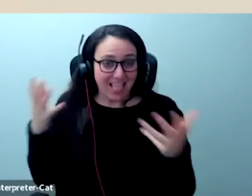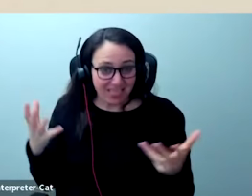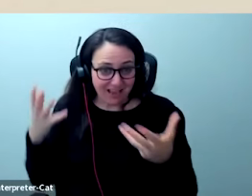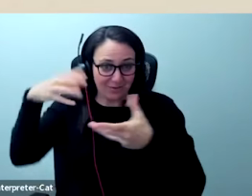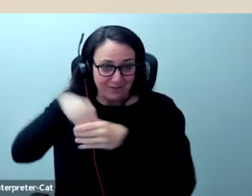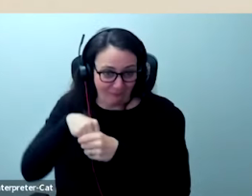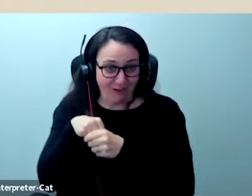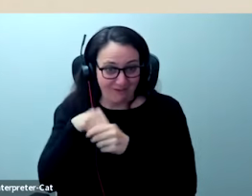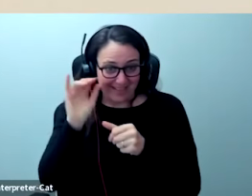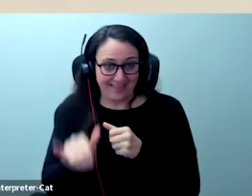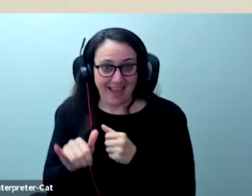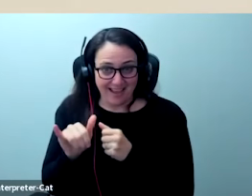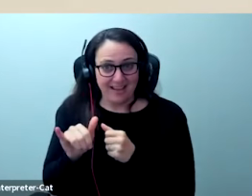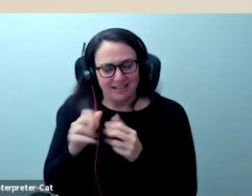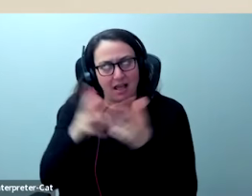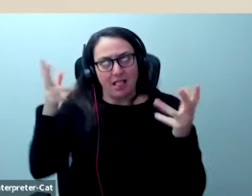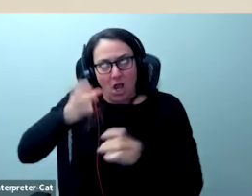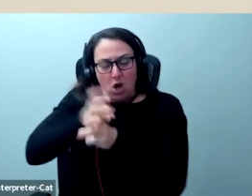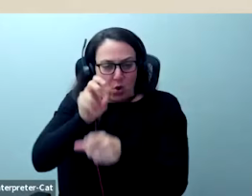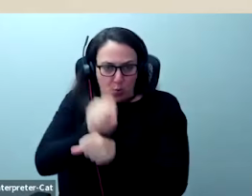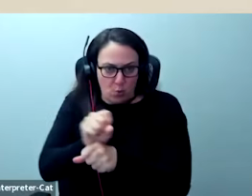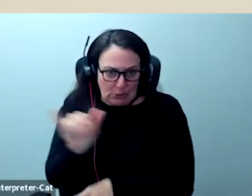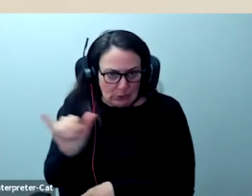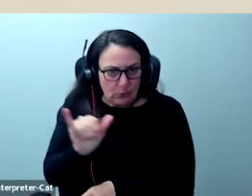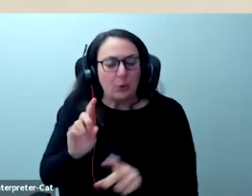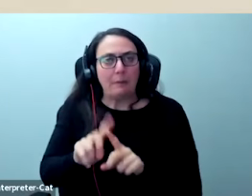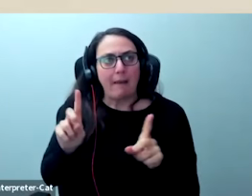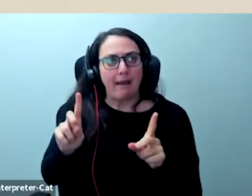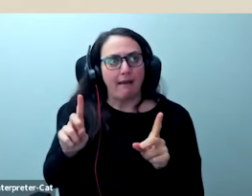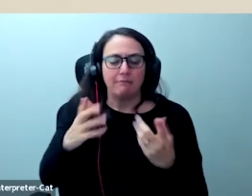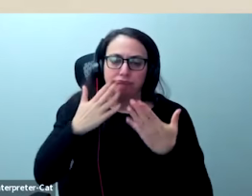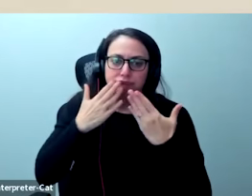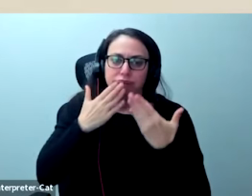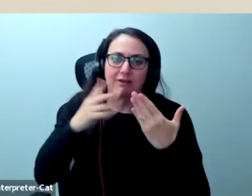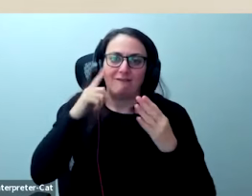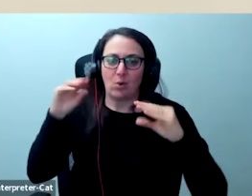and obviously, a lot of hard work too. But I would say that I'm really grateful for the Teach Access community